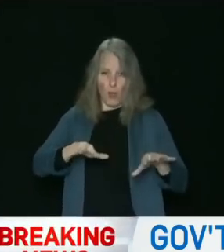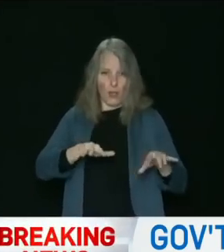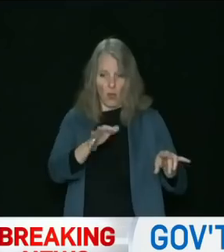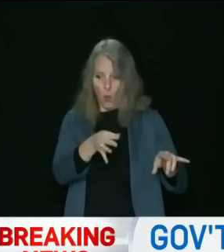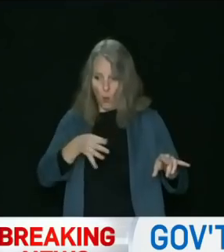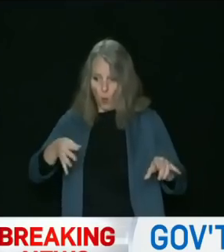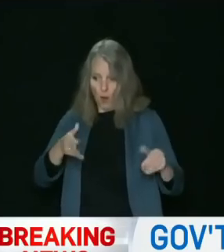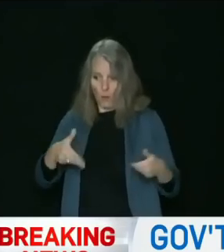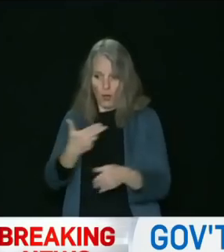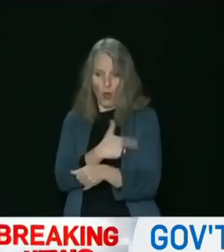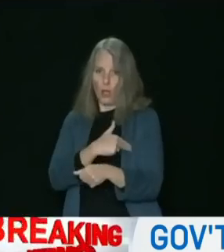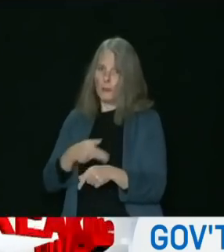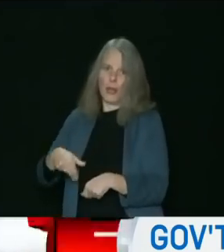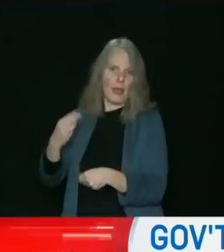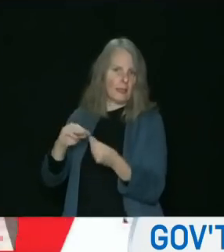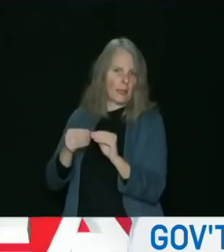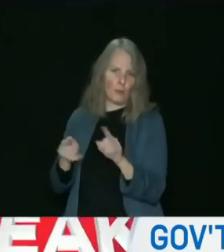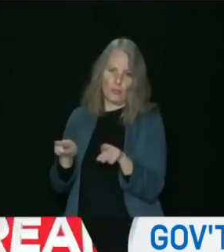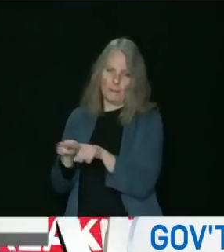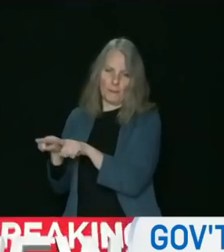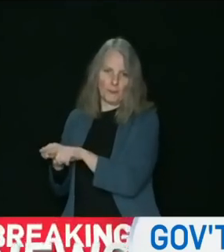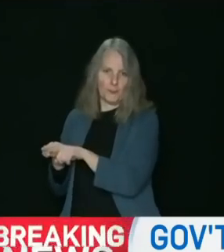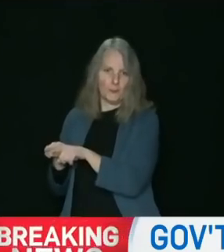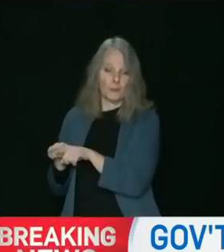GREEN LINE BECAUSE OF THE HIGH NUMBER OF CASES, WHICH COULD